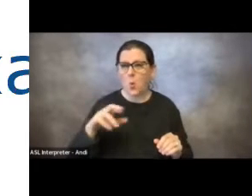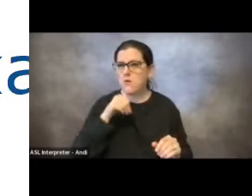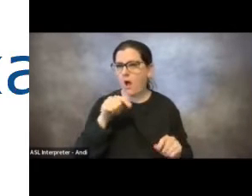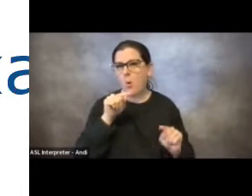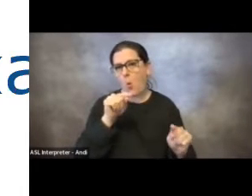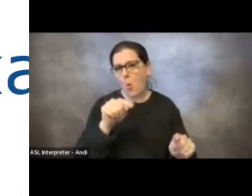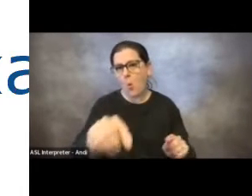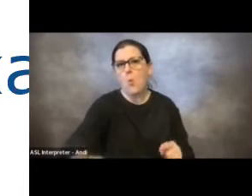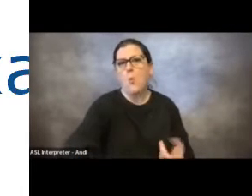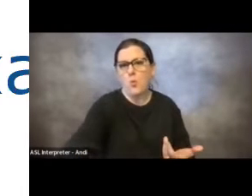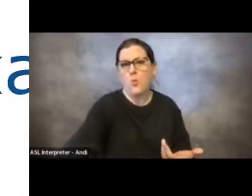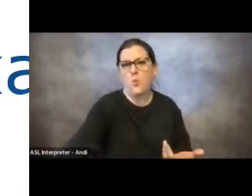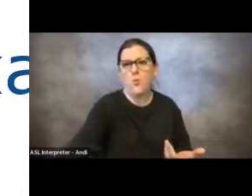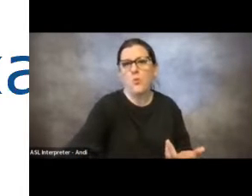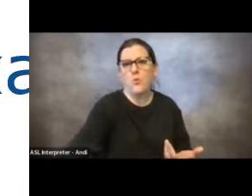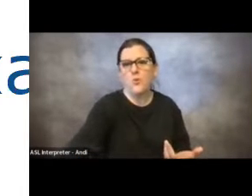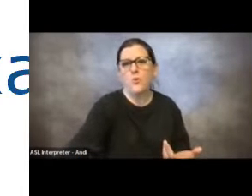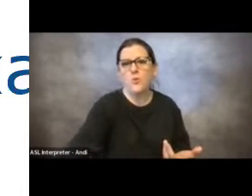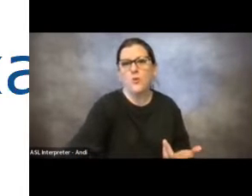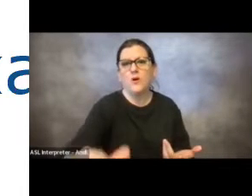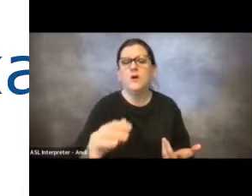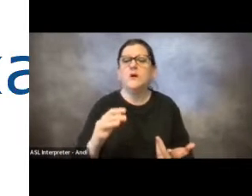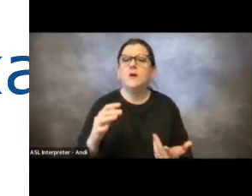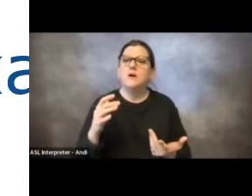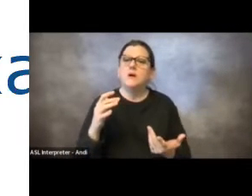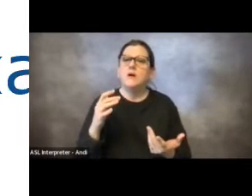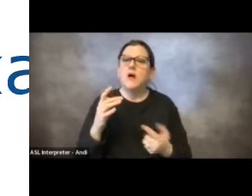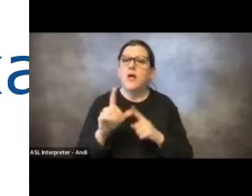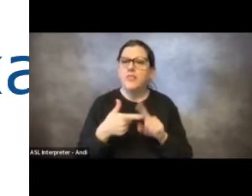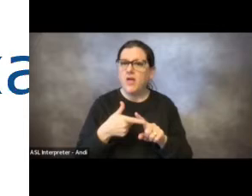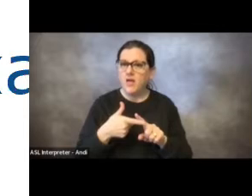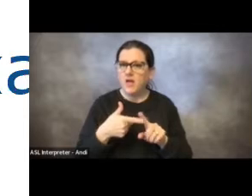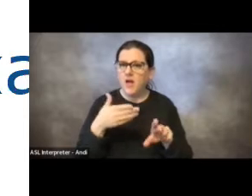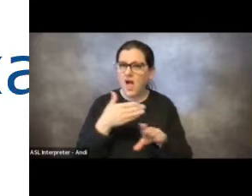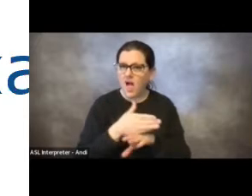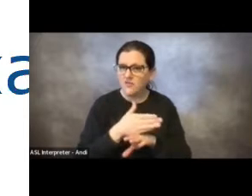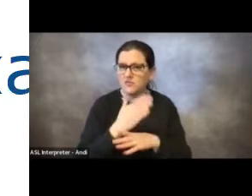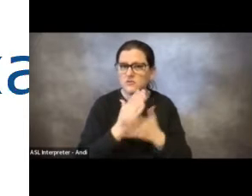see one. And then, and then afterwards, you know, some individuals had as many as over